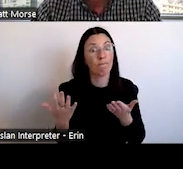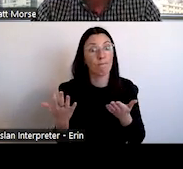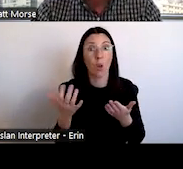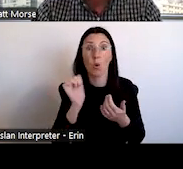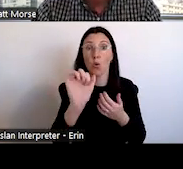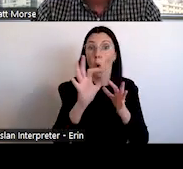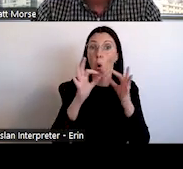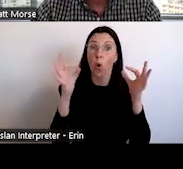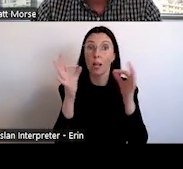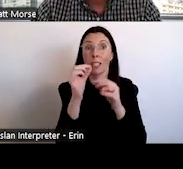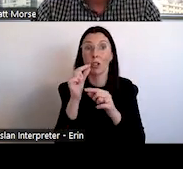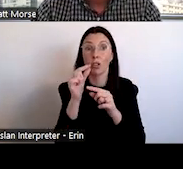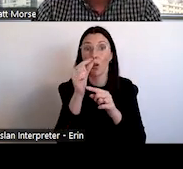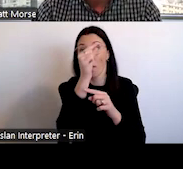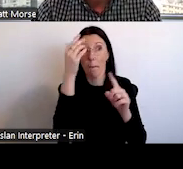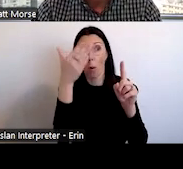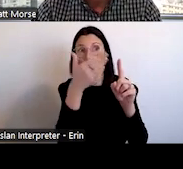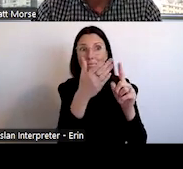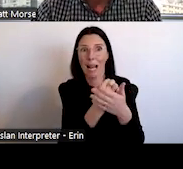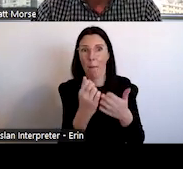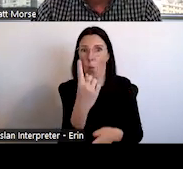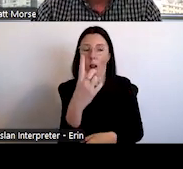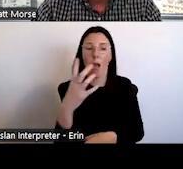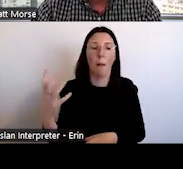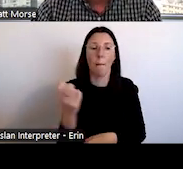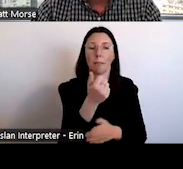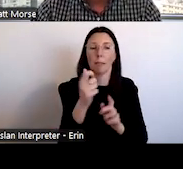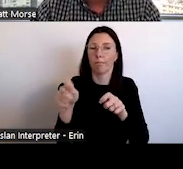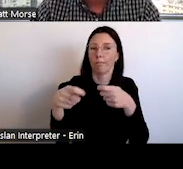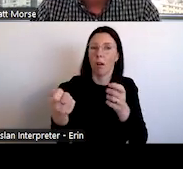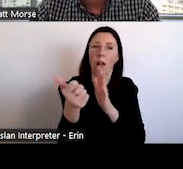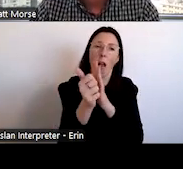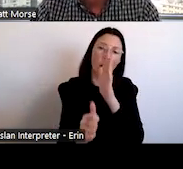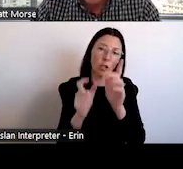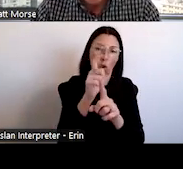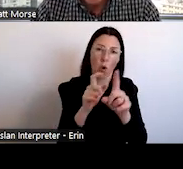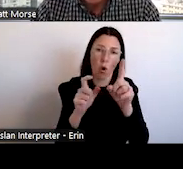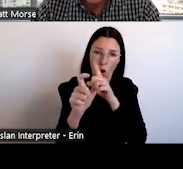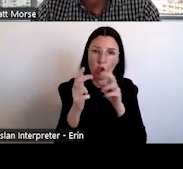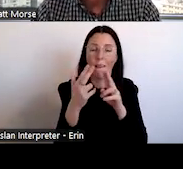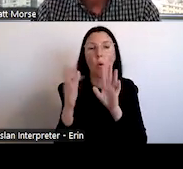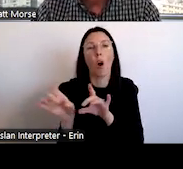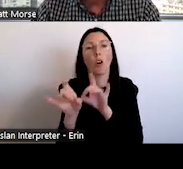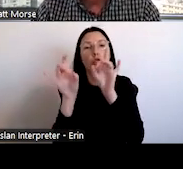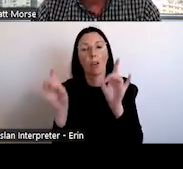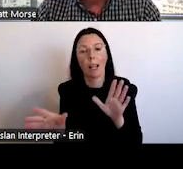must be providing arts and organisations, Australian artists and organisations.